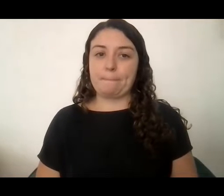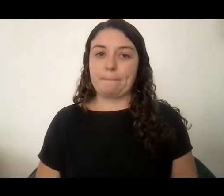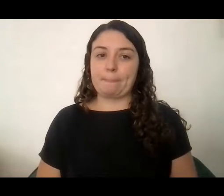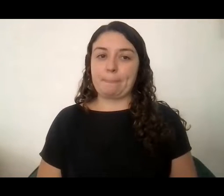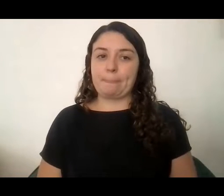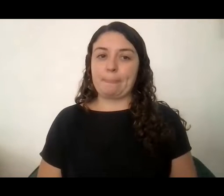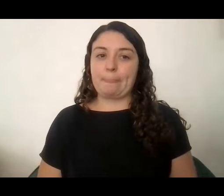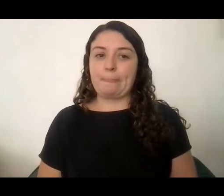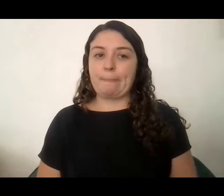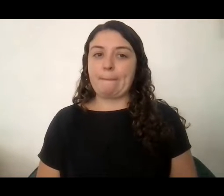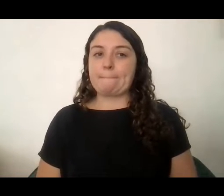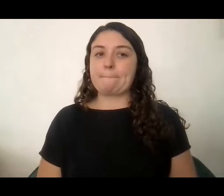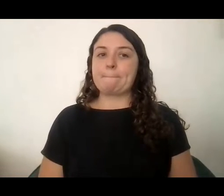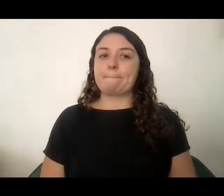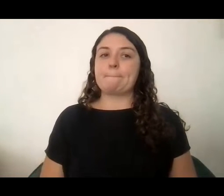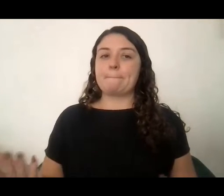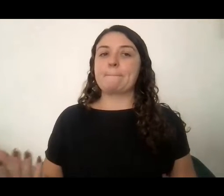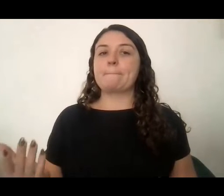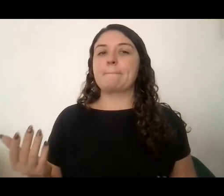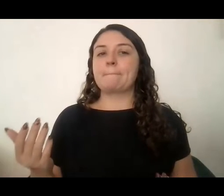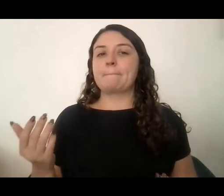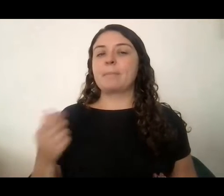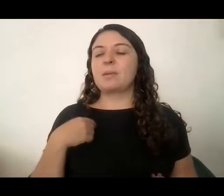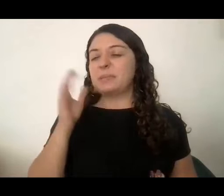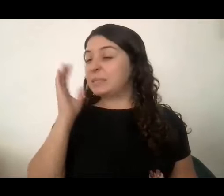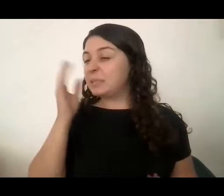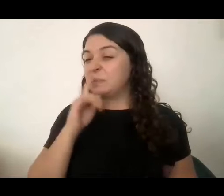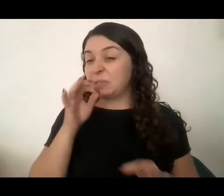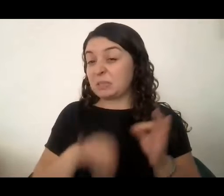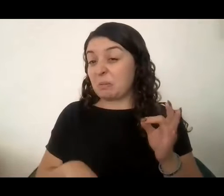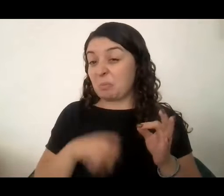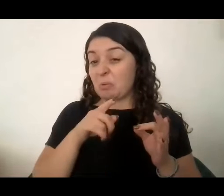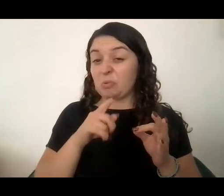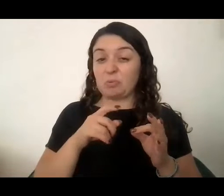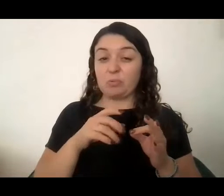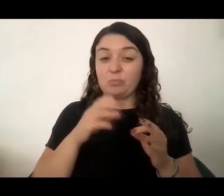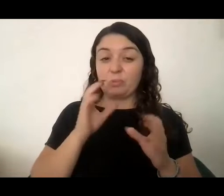a description of the business is pretty straightforward. But I do want to just pause